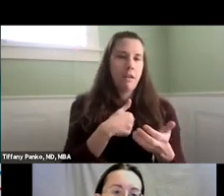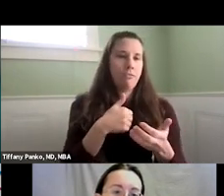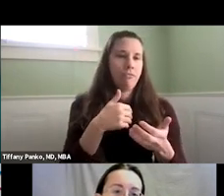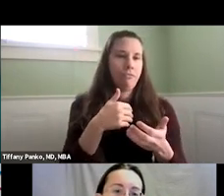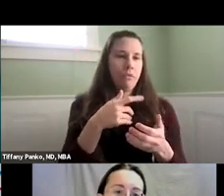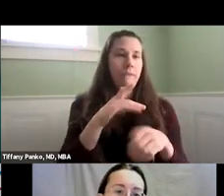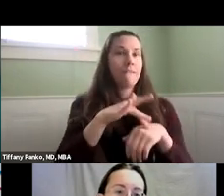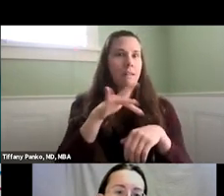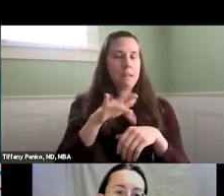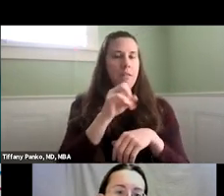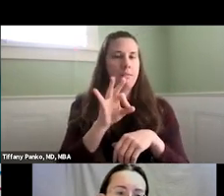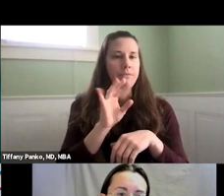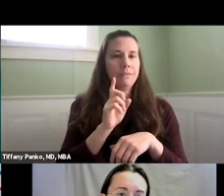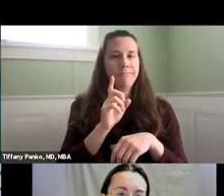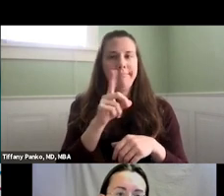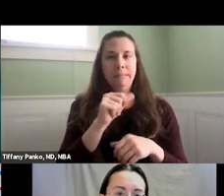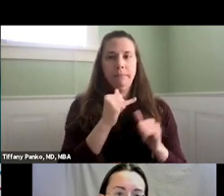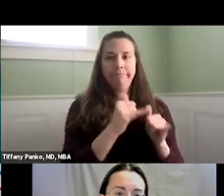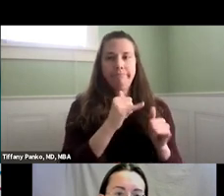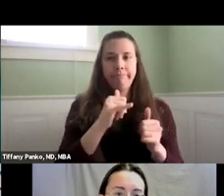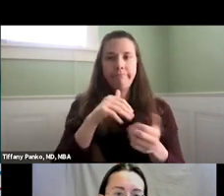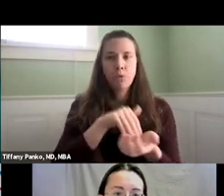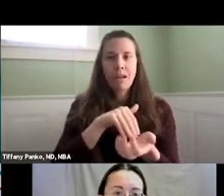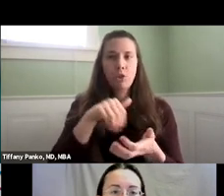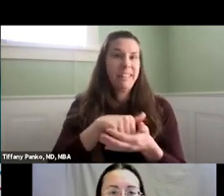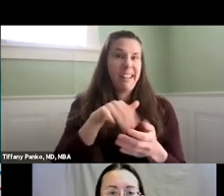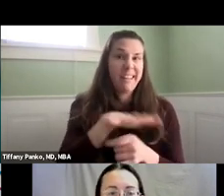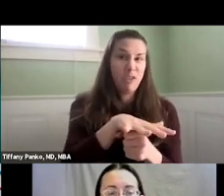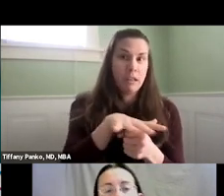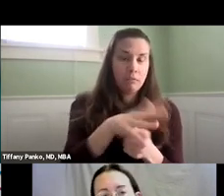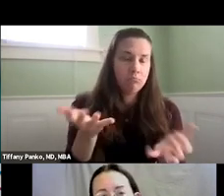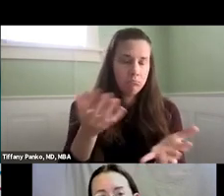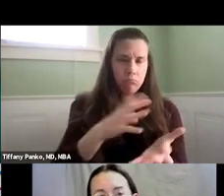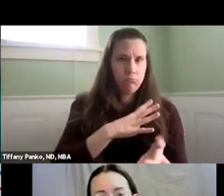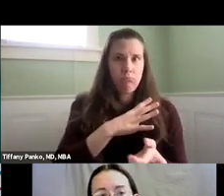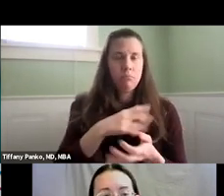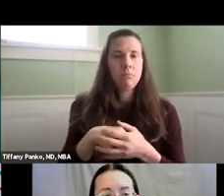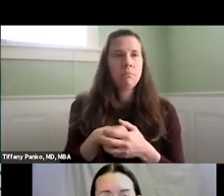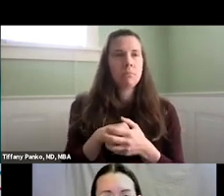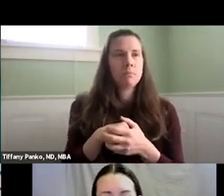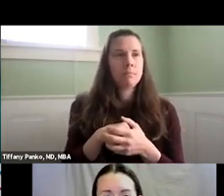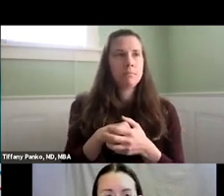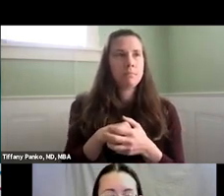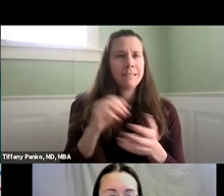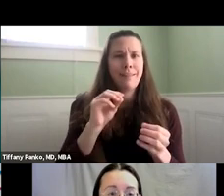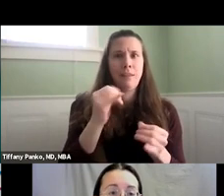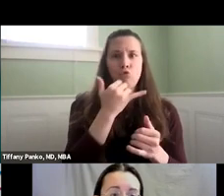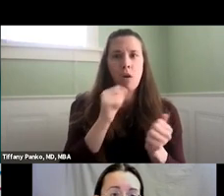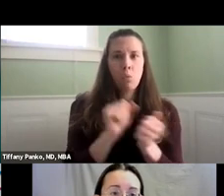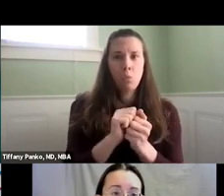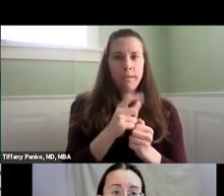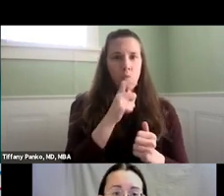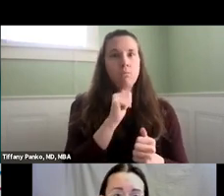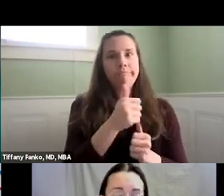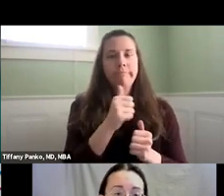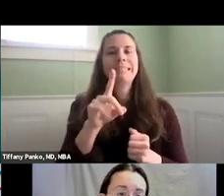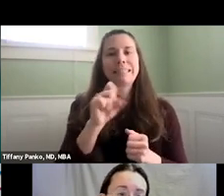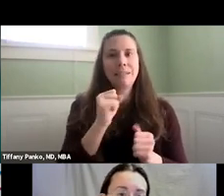And at some point in the future, I know that we don't always have the option for deaf or